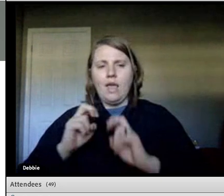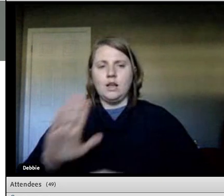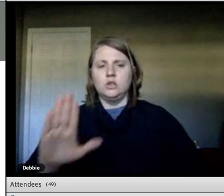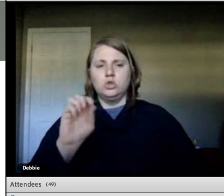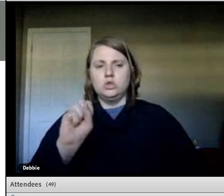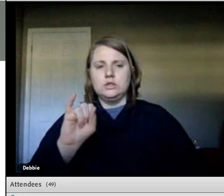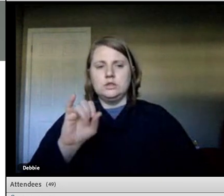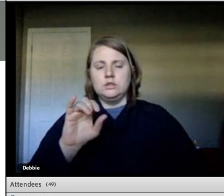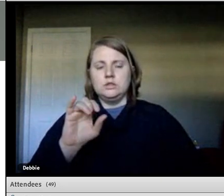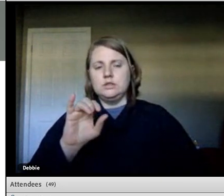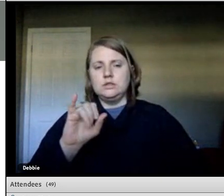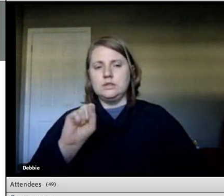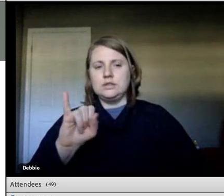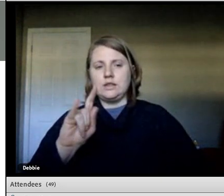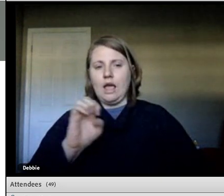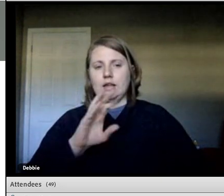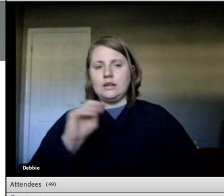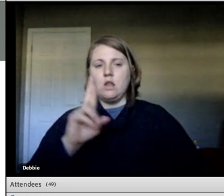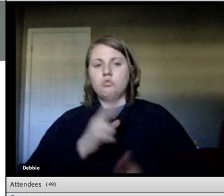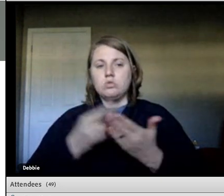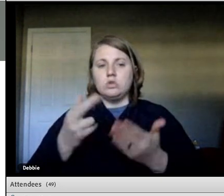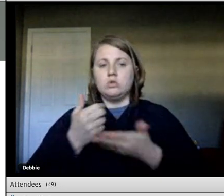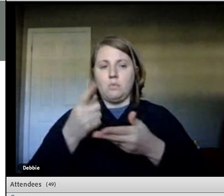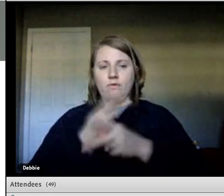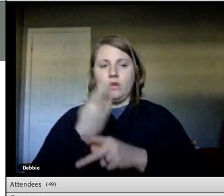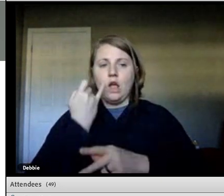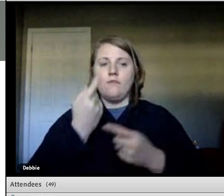and WAVE, this is actually a screenshot, will take you through your website